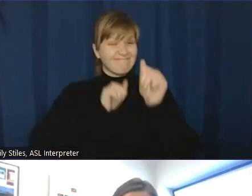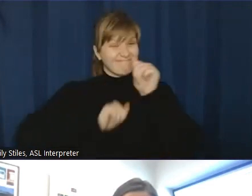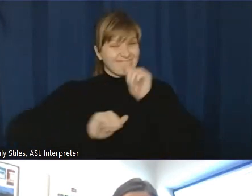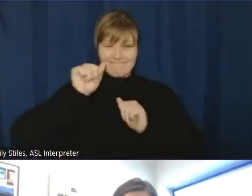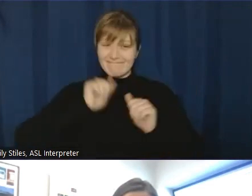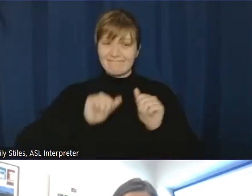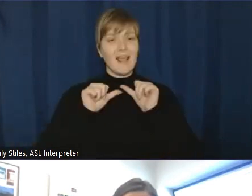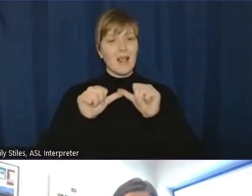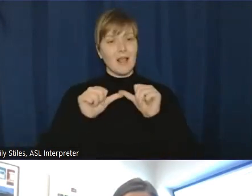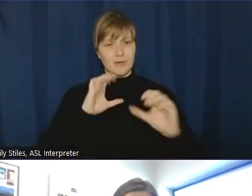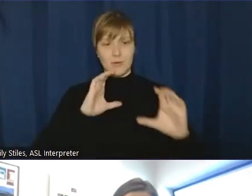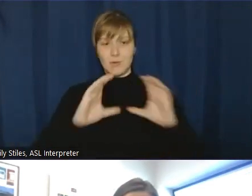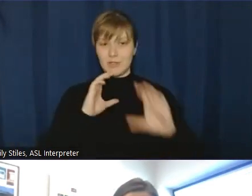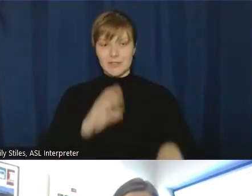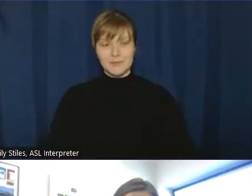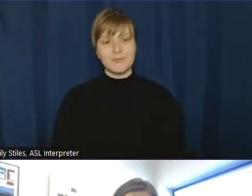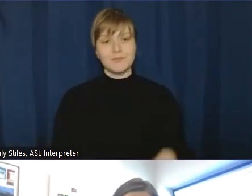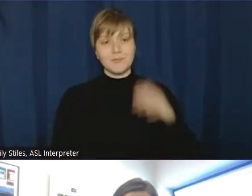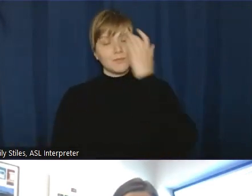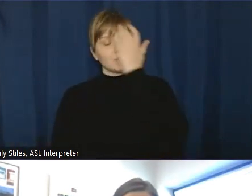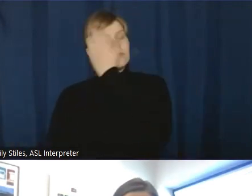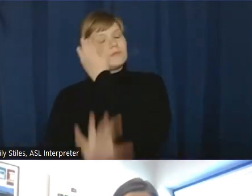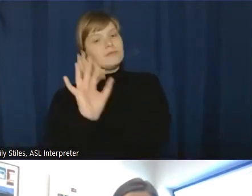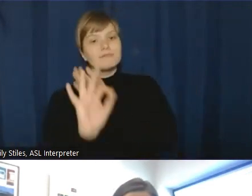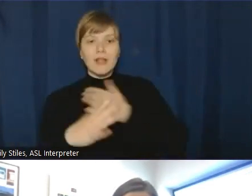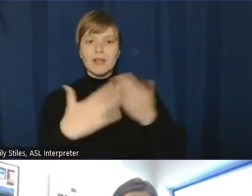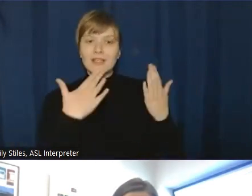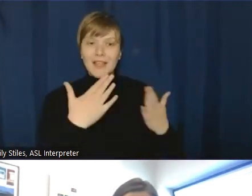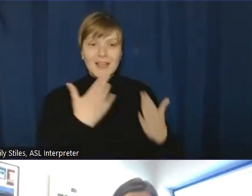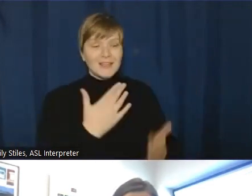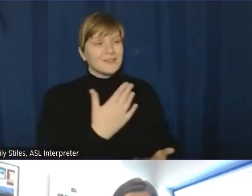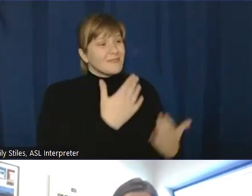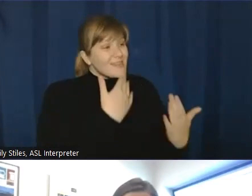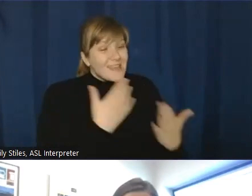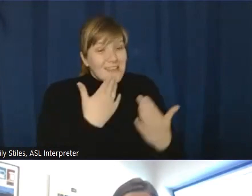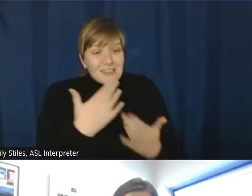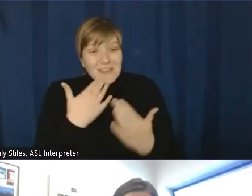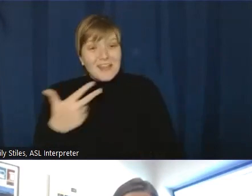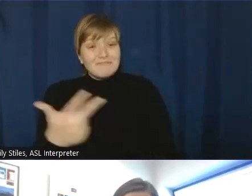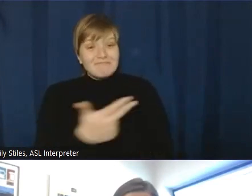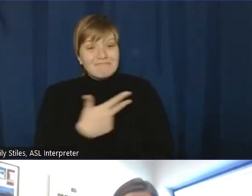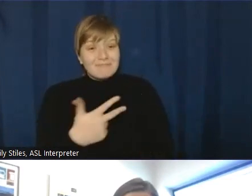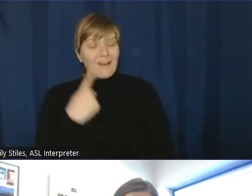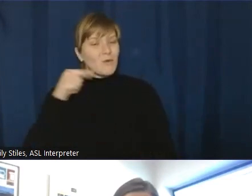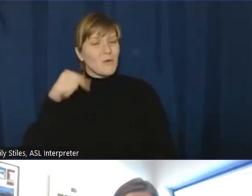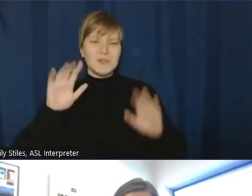Terrific. Thank you, Estella, Holly and Doreen, for this wonderful information,